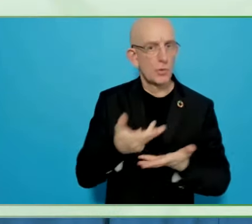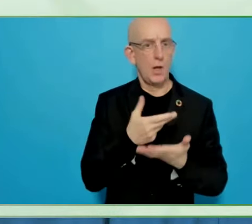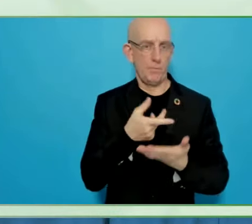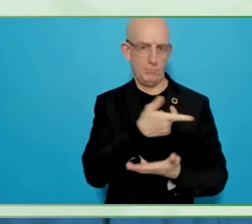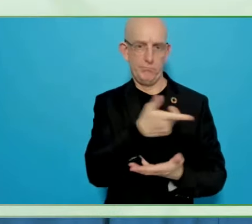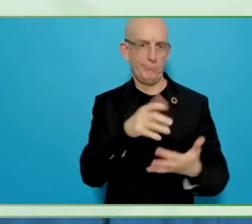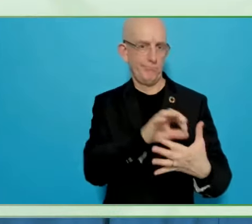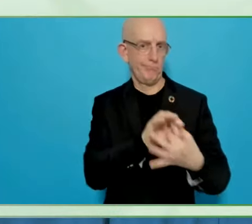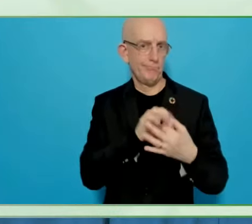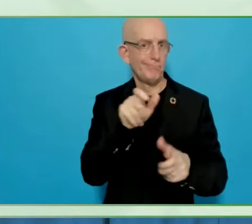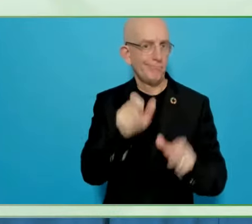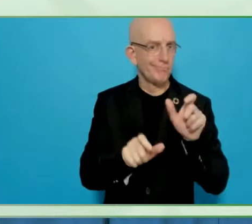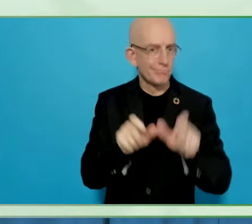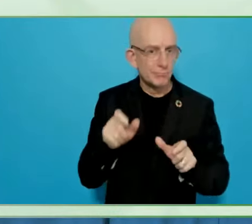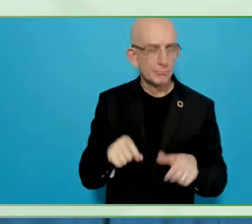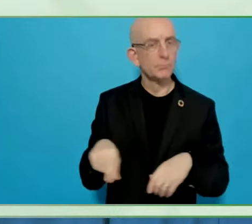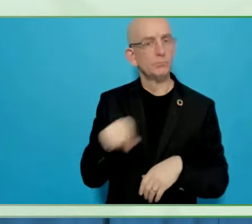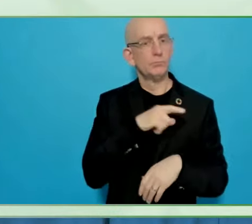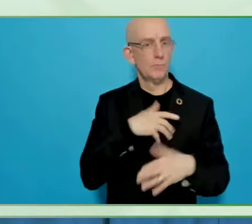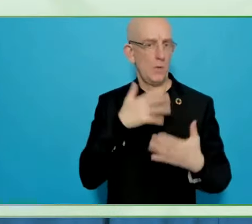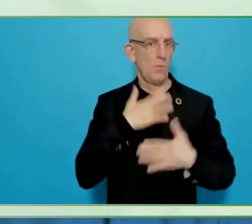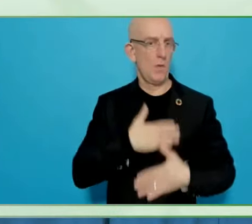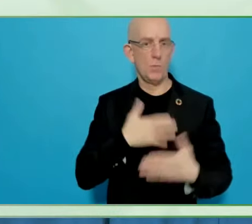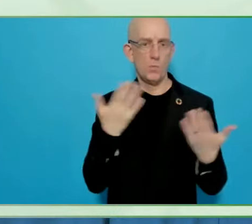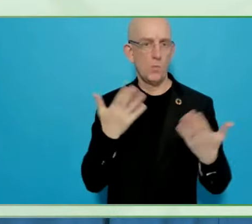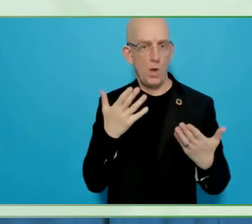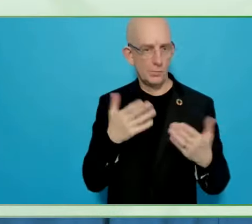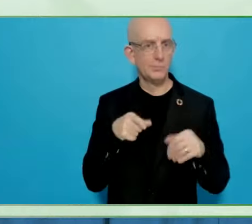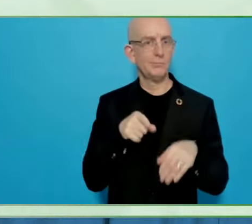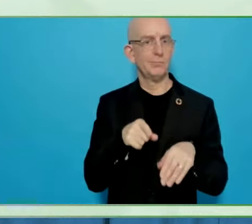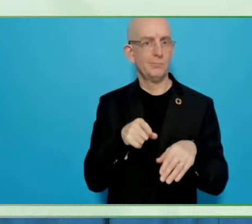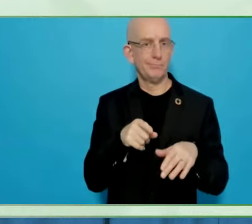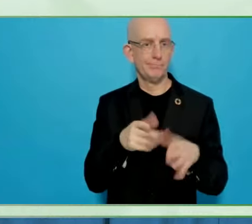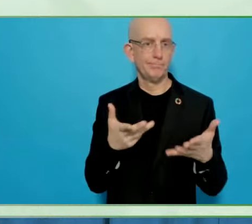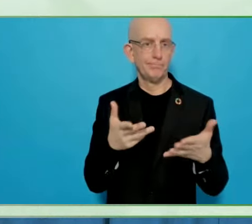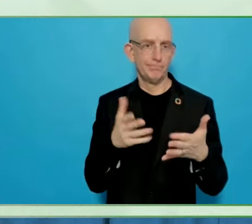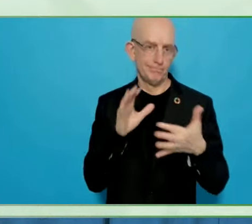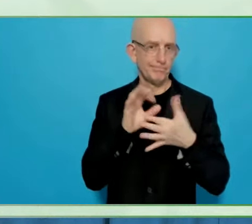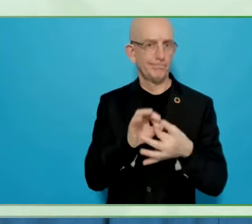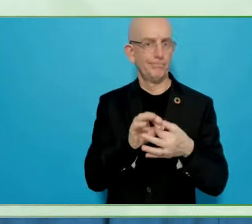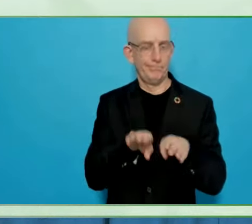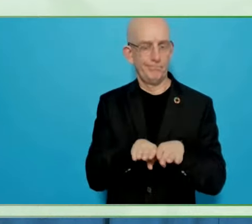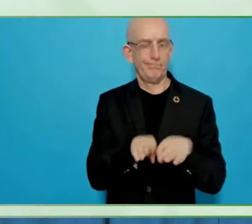to handle those areas together in a coherent and seamless manner.